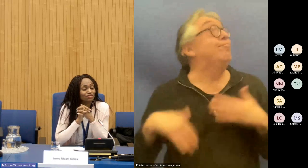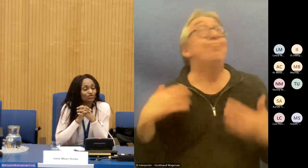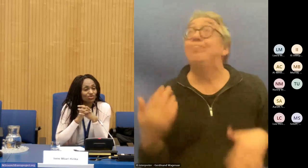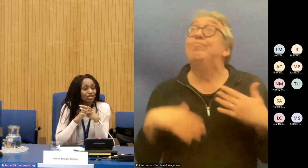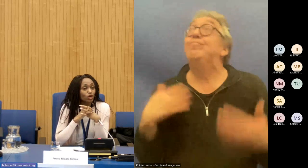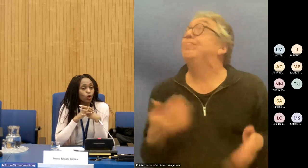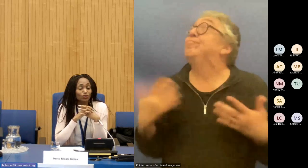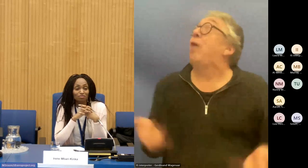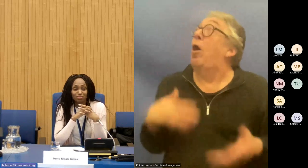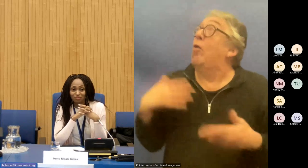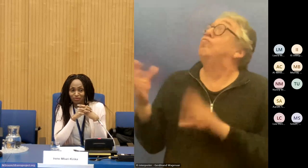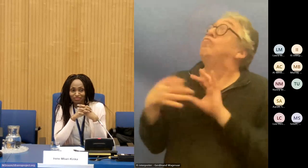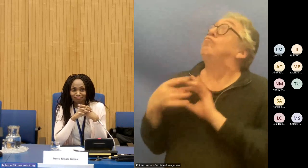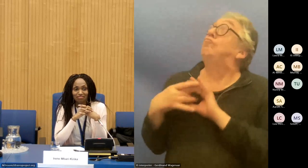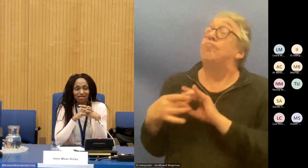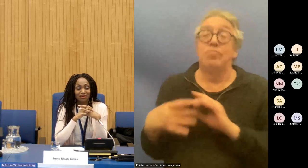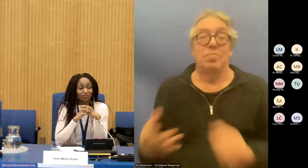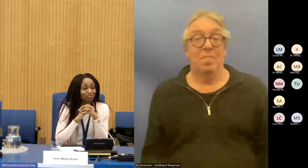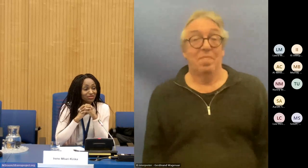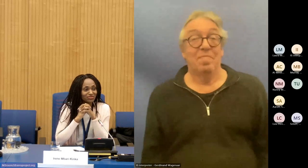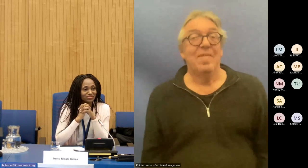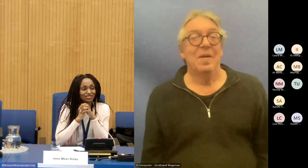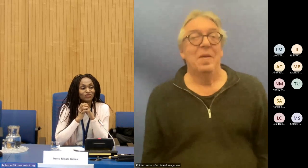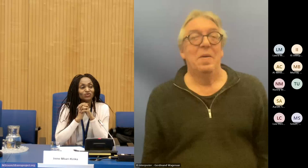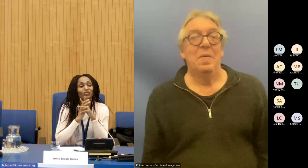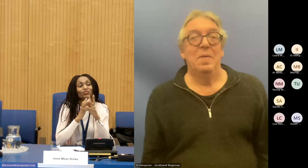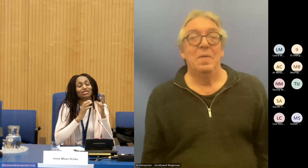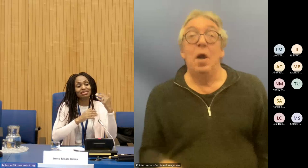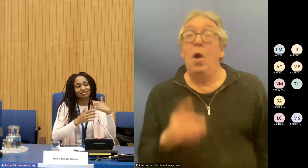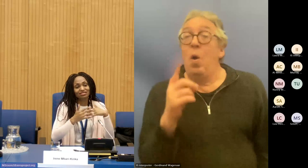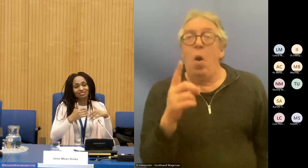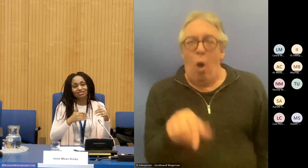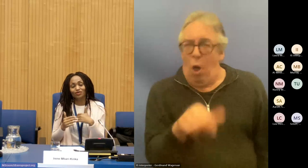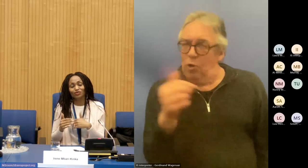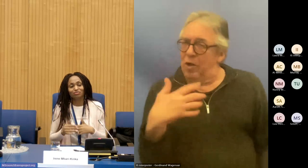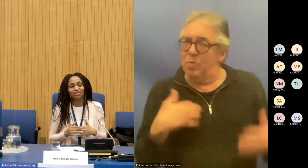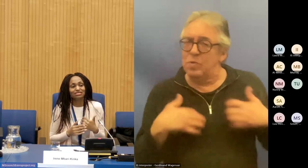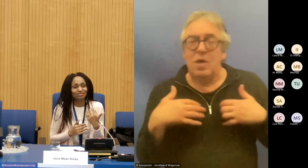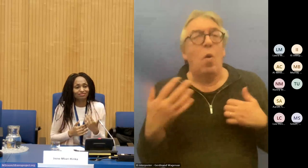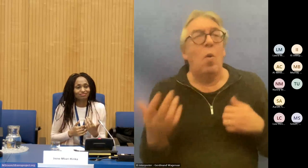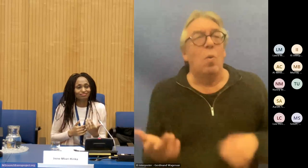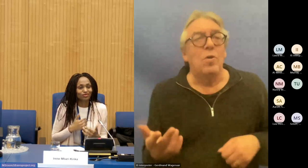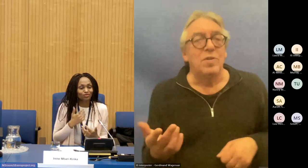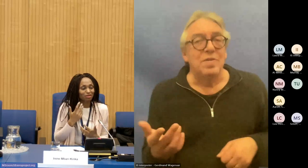is training older people, like grandmothers. So, when kids see an older person, you are not